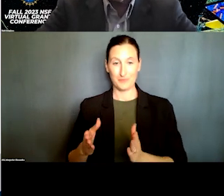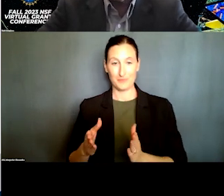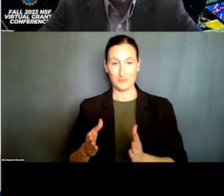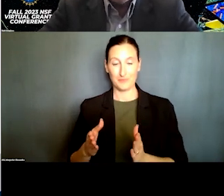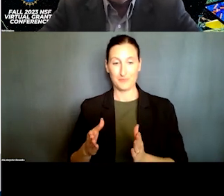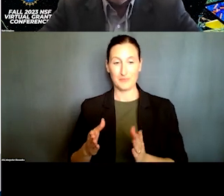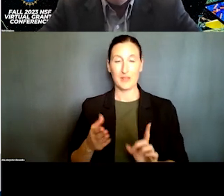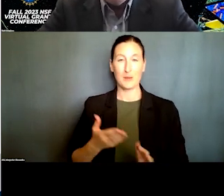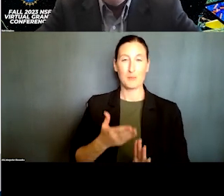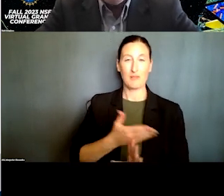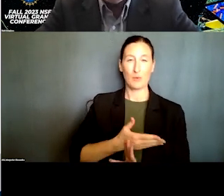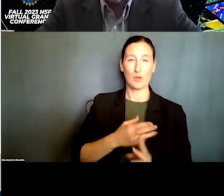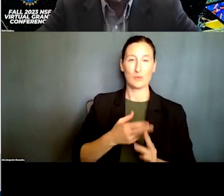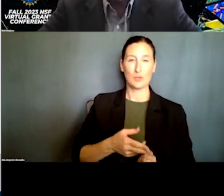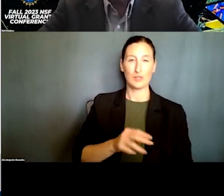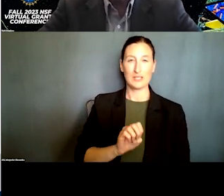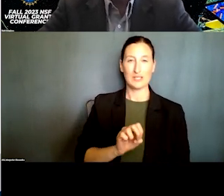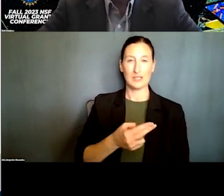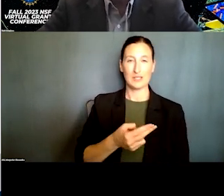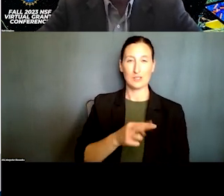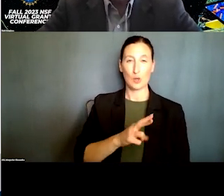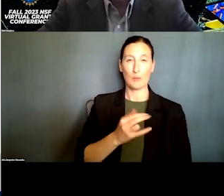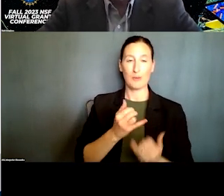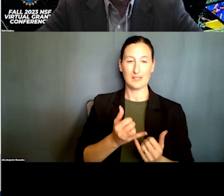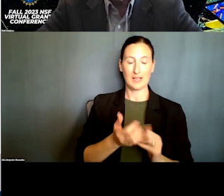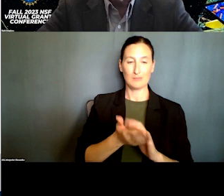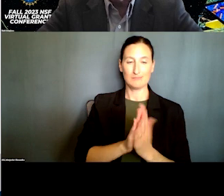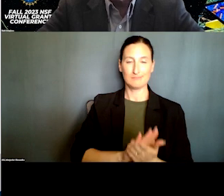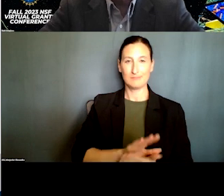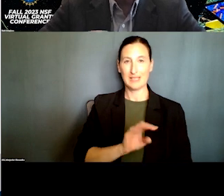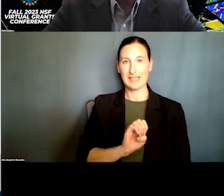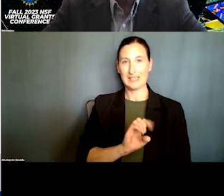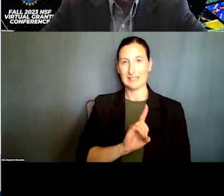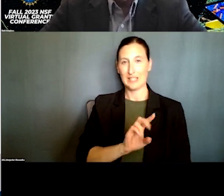It used to be EHR, but it's been recently renamed now as the EDU Directorate.